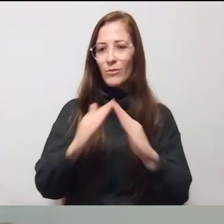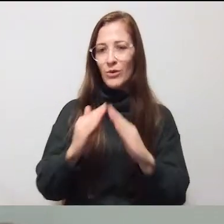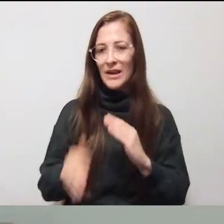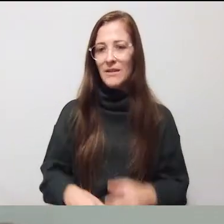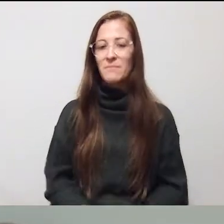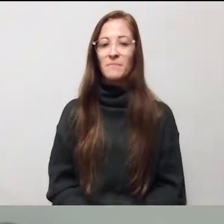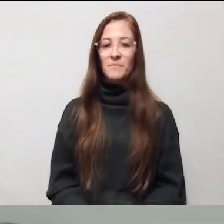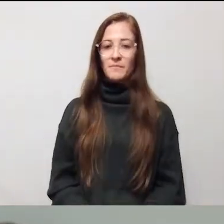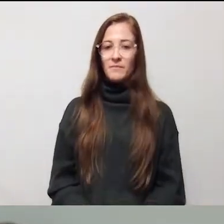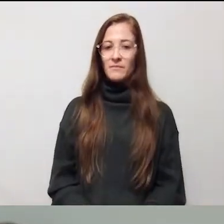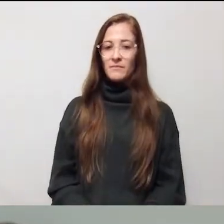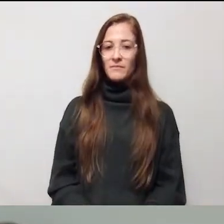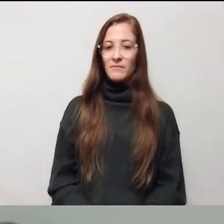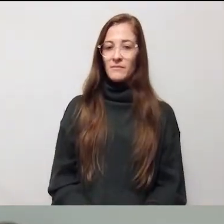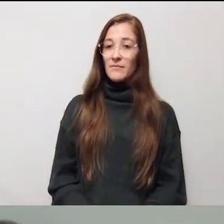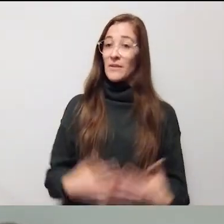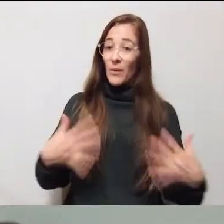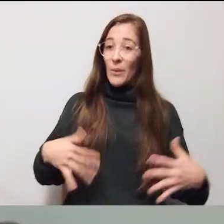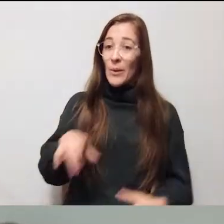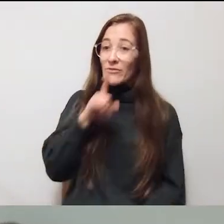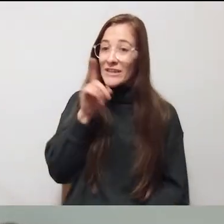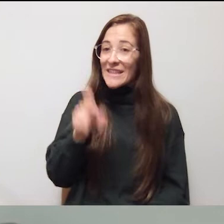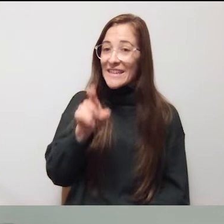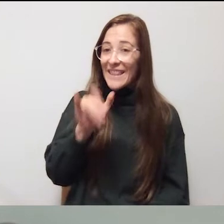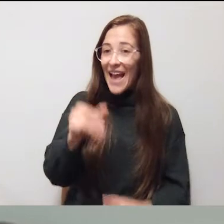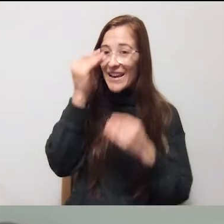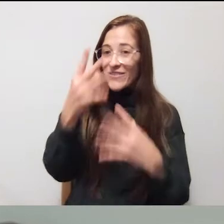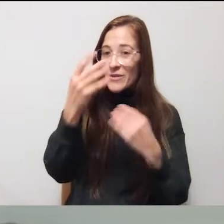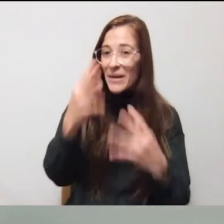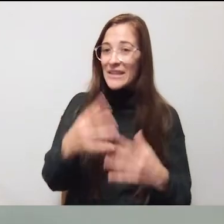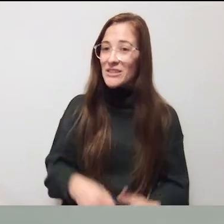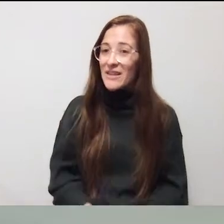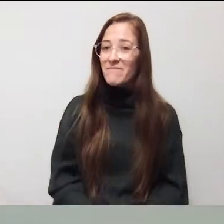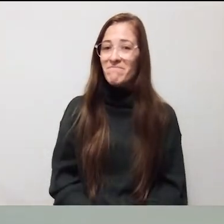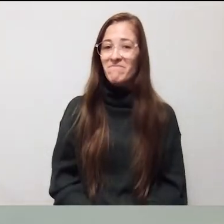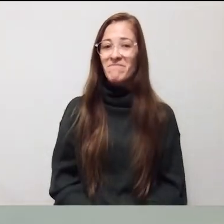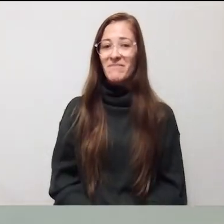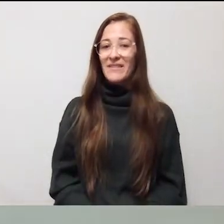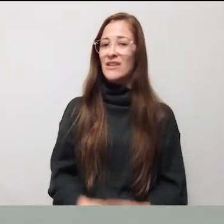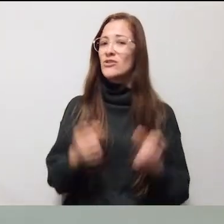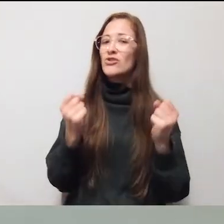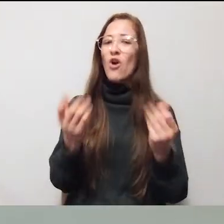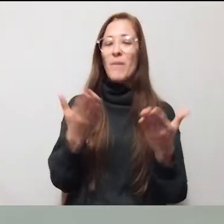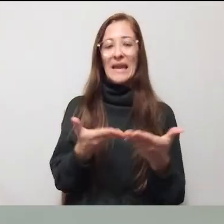I really think we needed all of that information, so I didn't find it long-winded. I feel like there's so many things that,